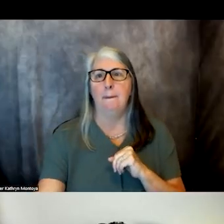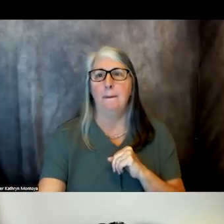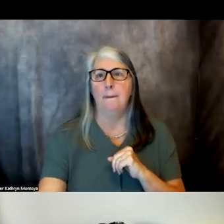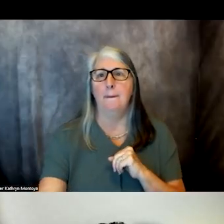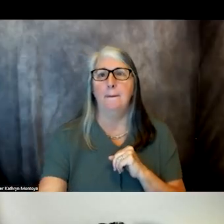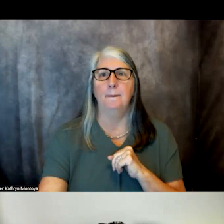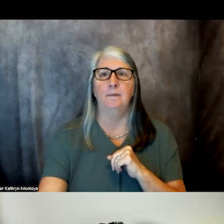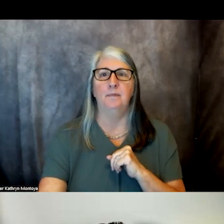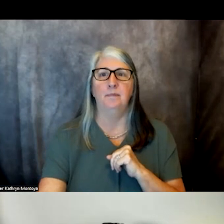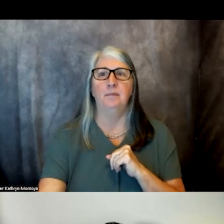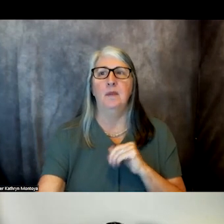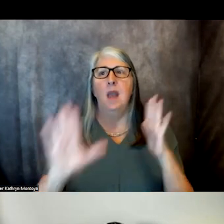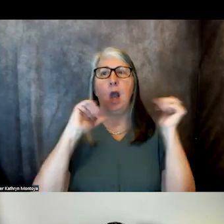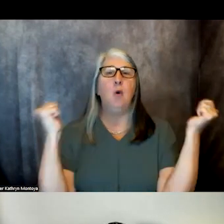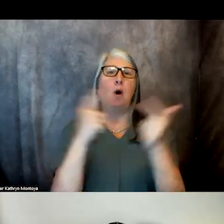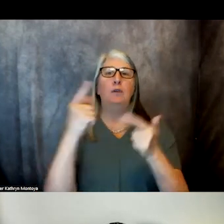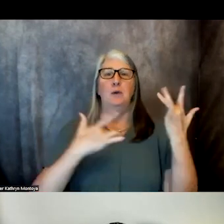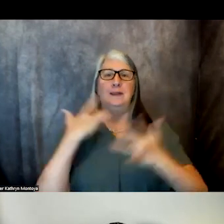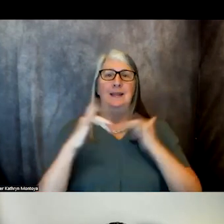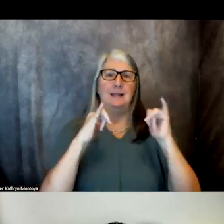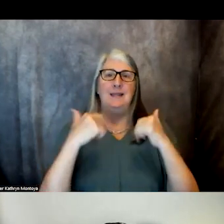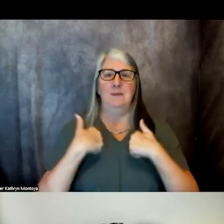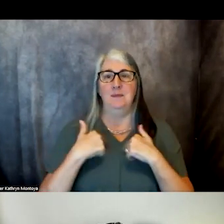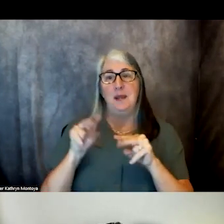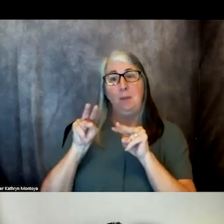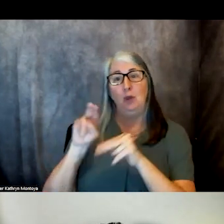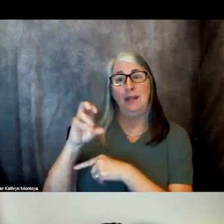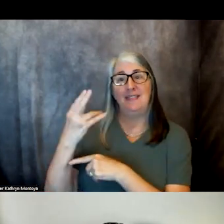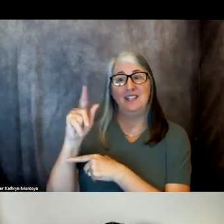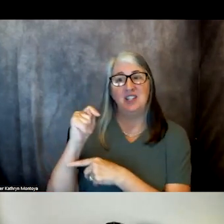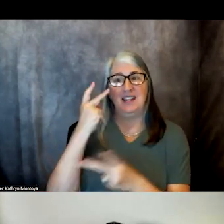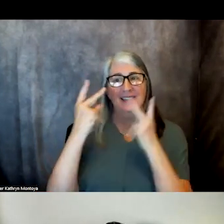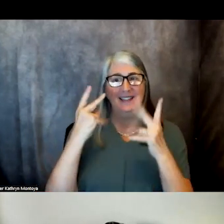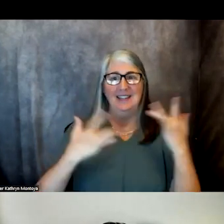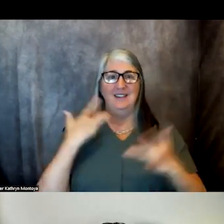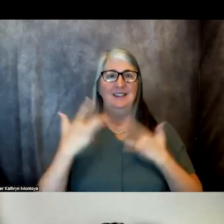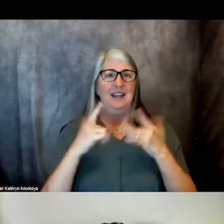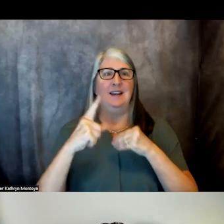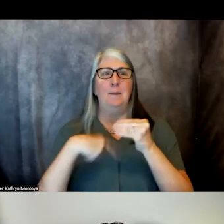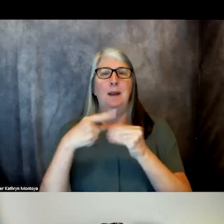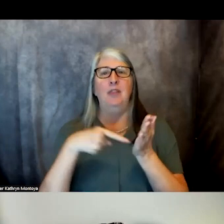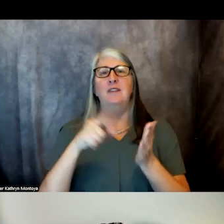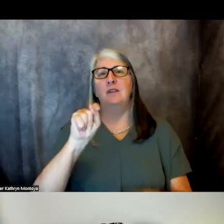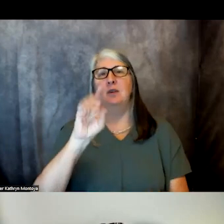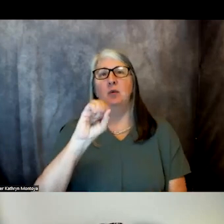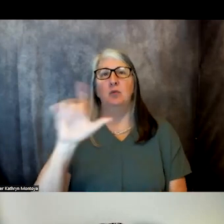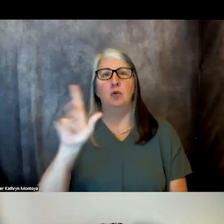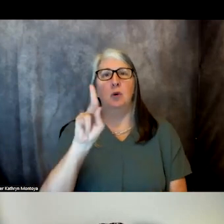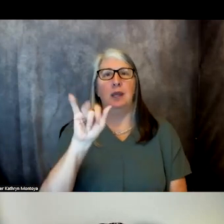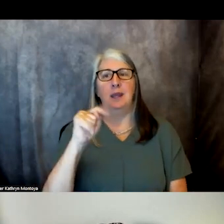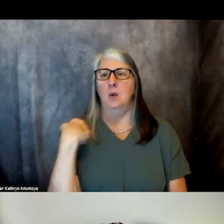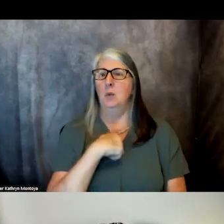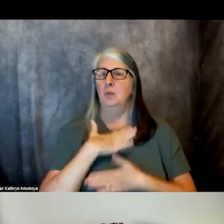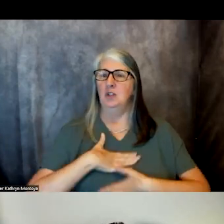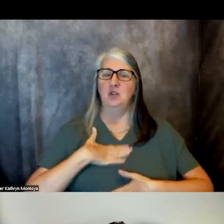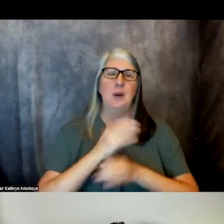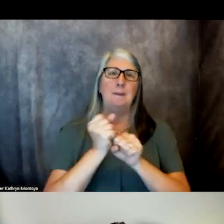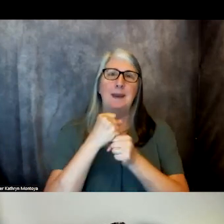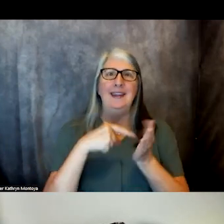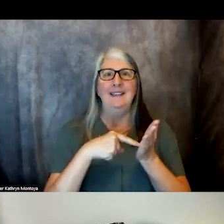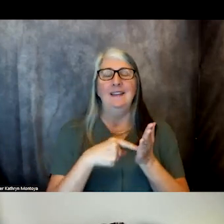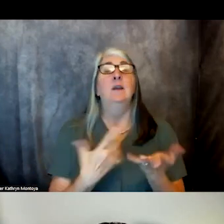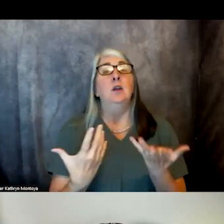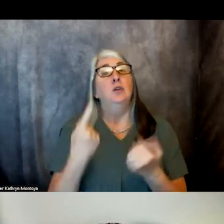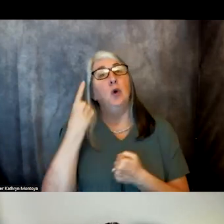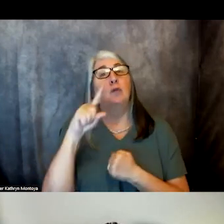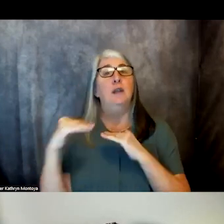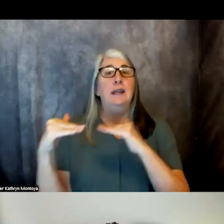WE ARE. SO GETTING THE PEER HIRED IS NOT THE END OF THE ROAD.